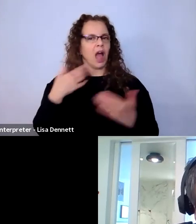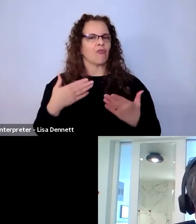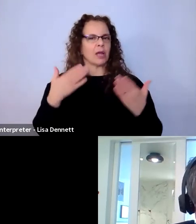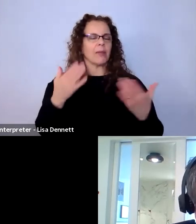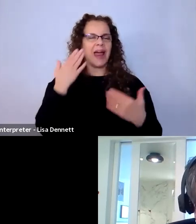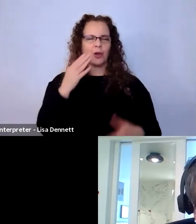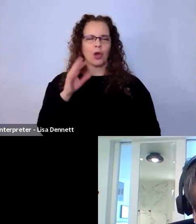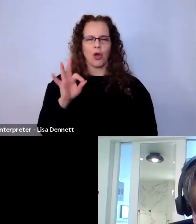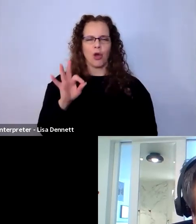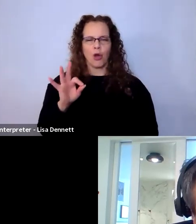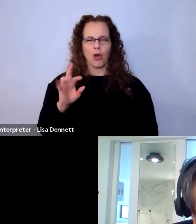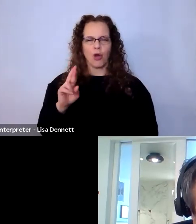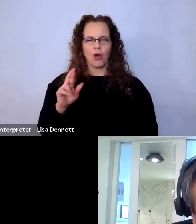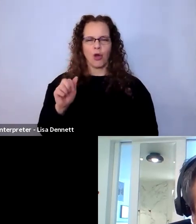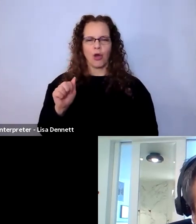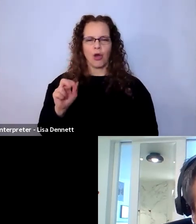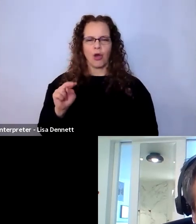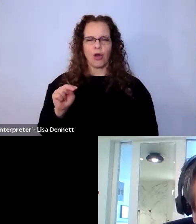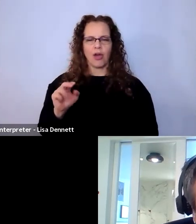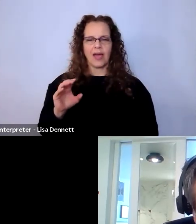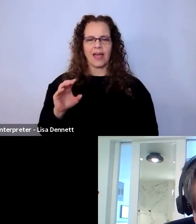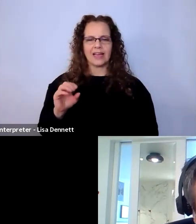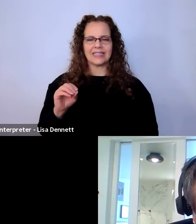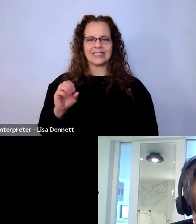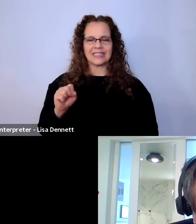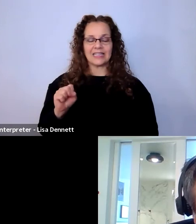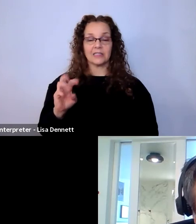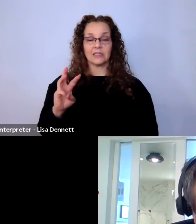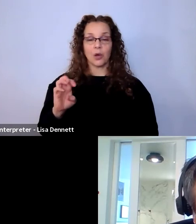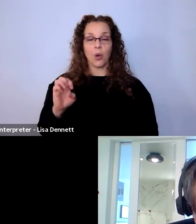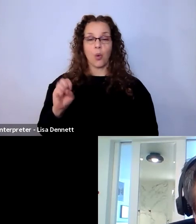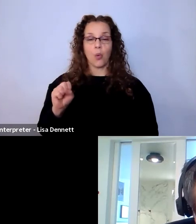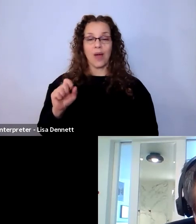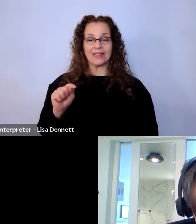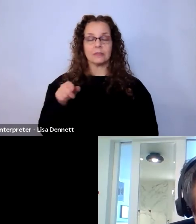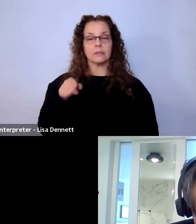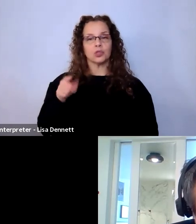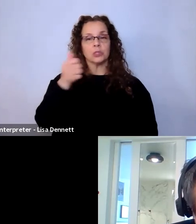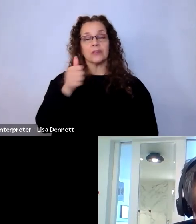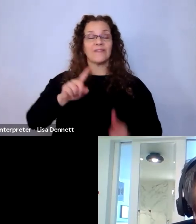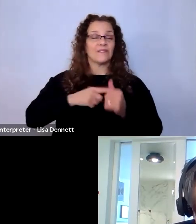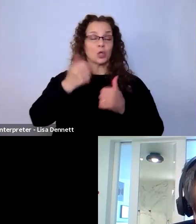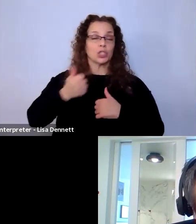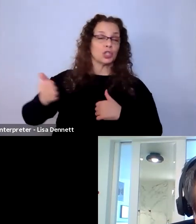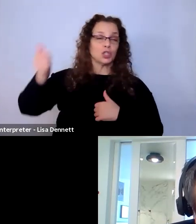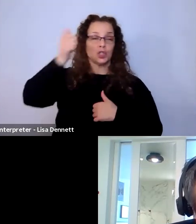West is is here, but she's a the the first chief accessibility officer for IBM, and she also has a book.